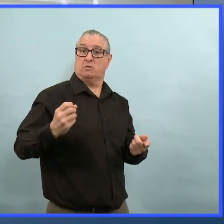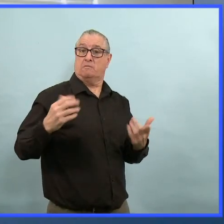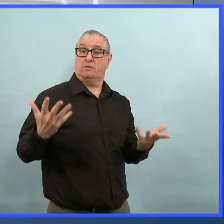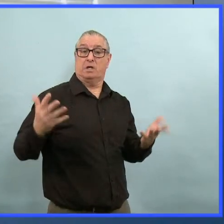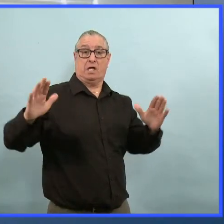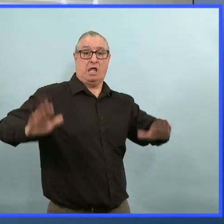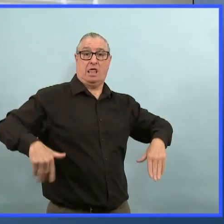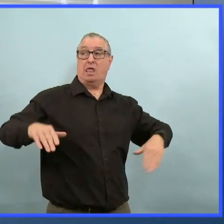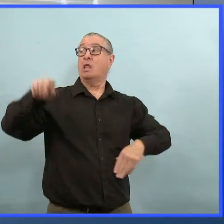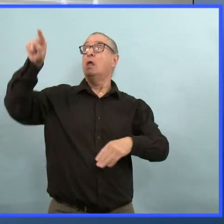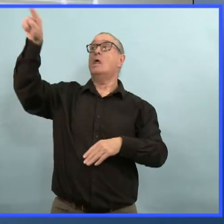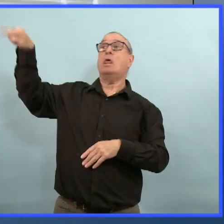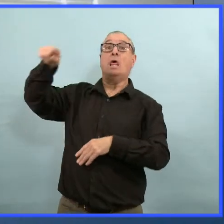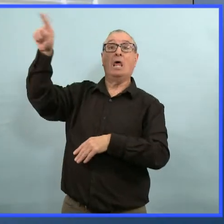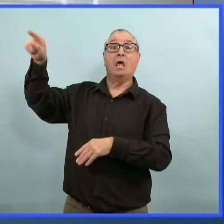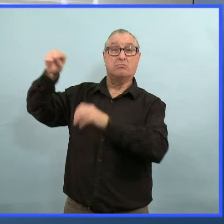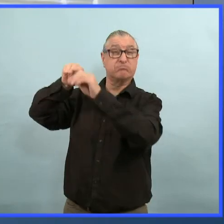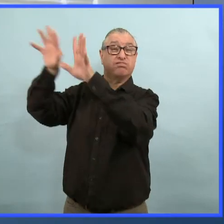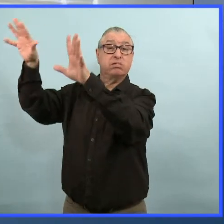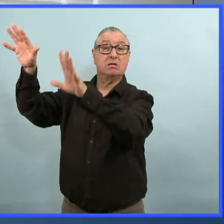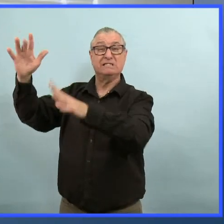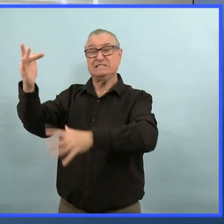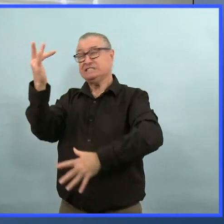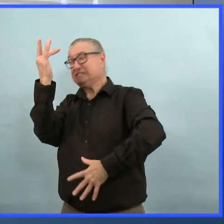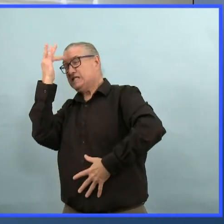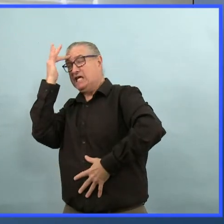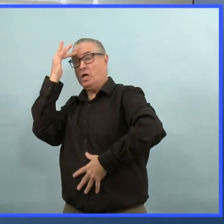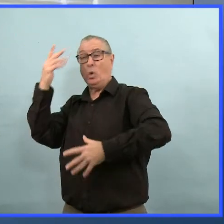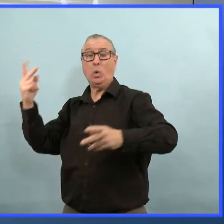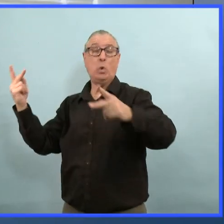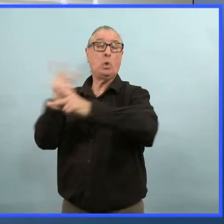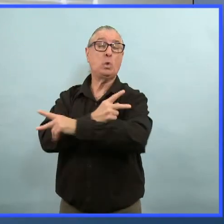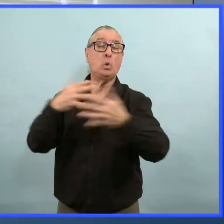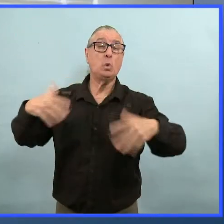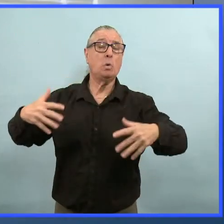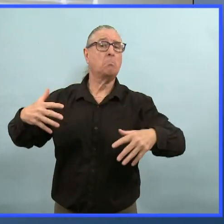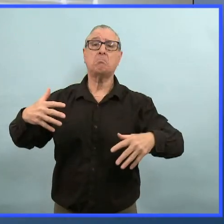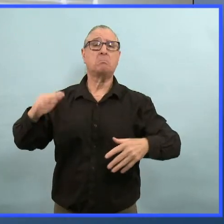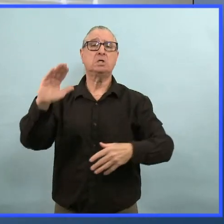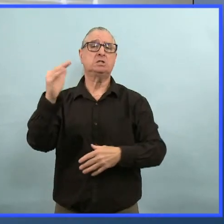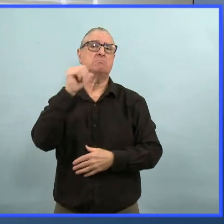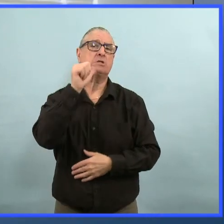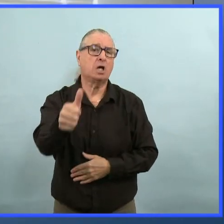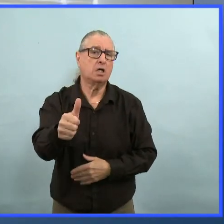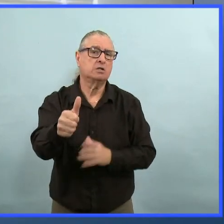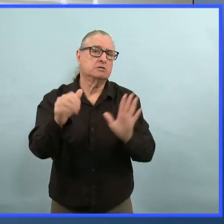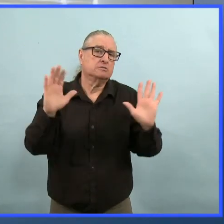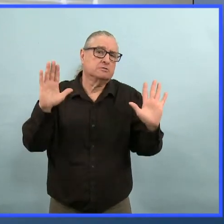a significant proportion of our cases we just haven't seen a lot of ba2 at this point